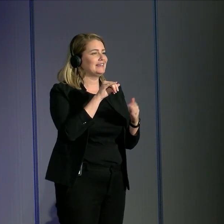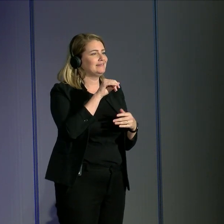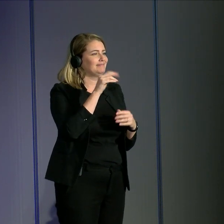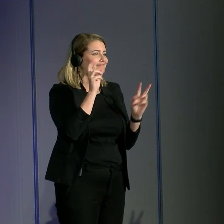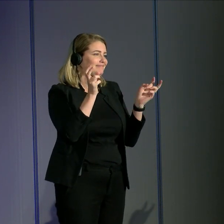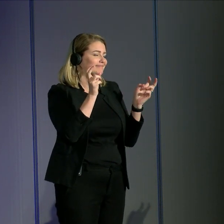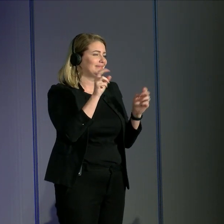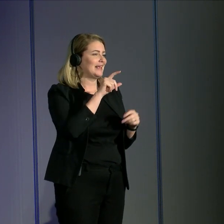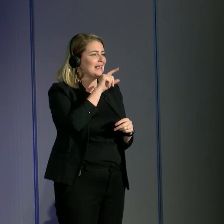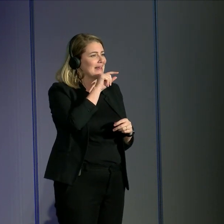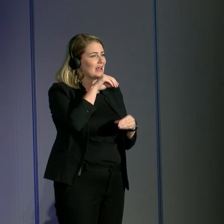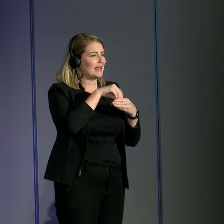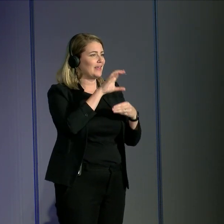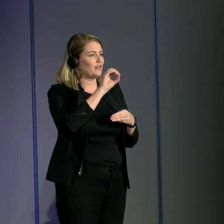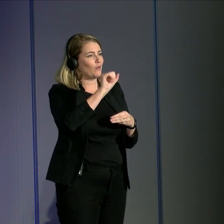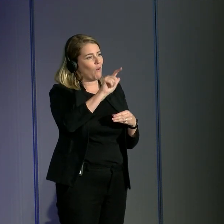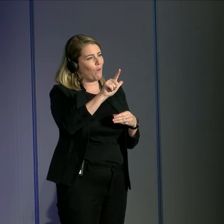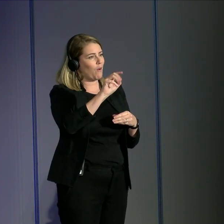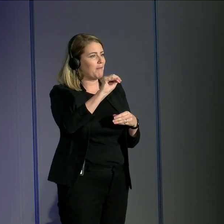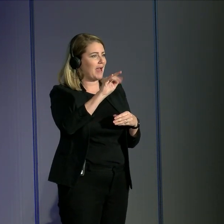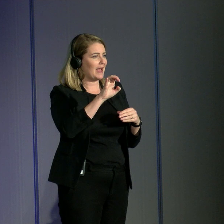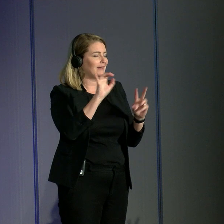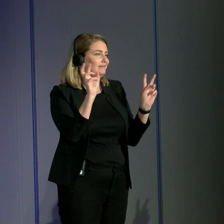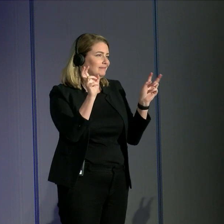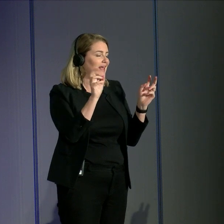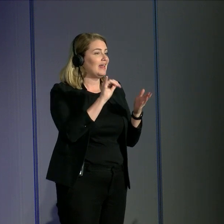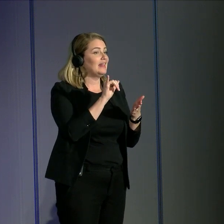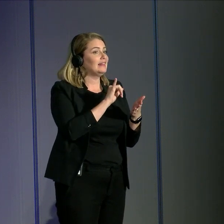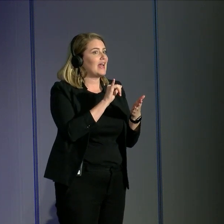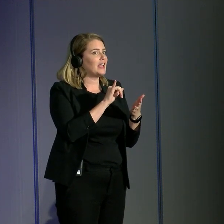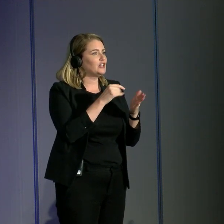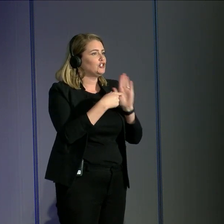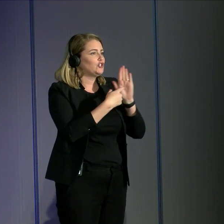you which are the broader problems.